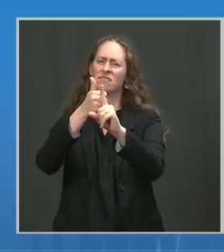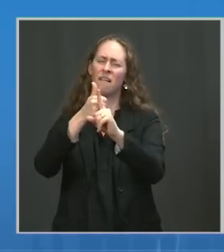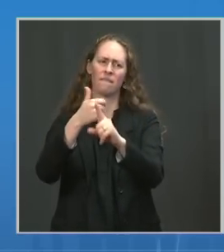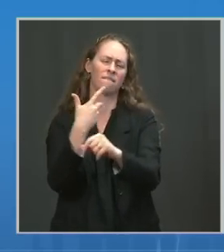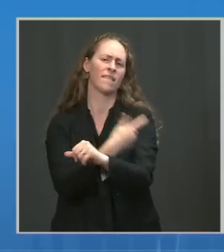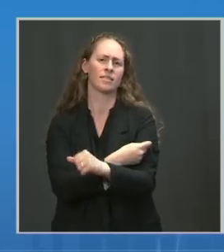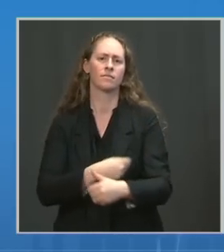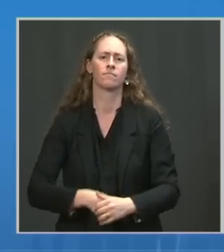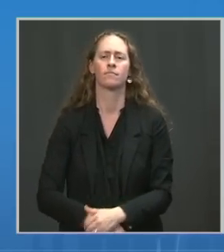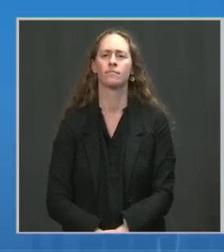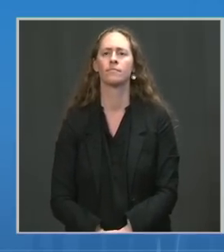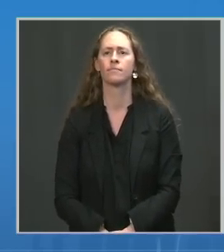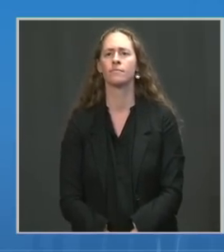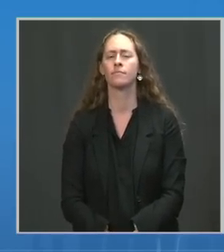Moderator: Go to Rachel Cohrs at STAT news.